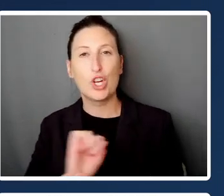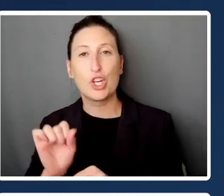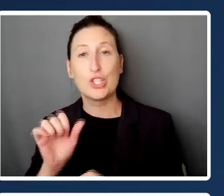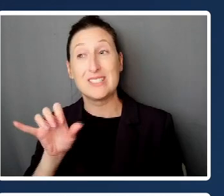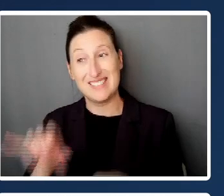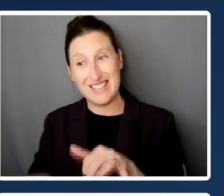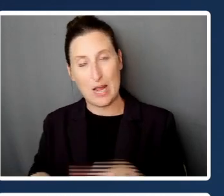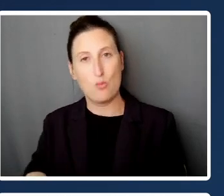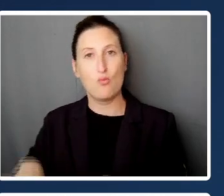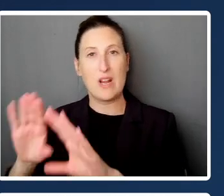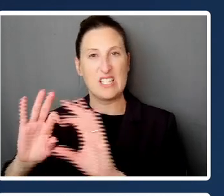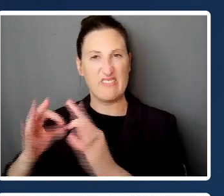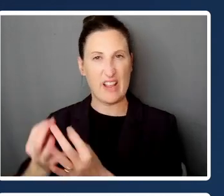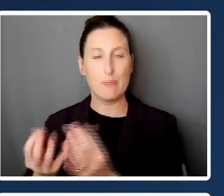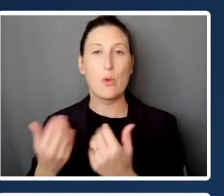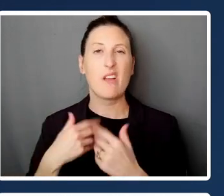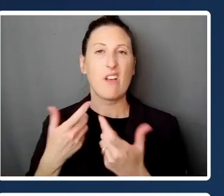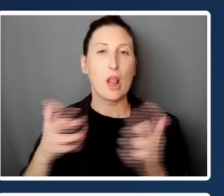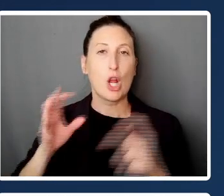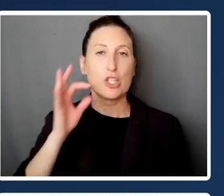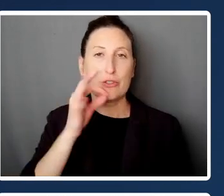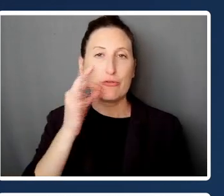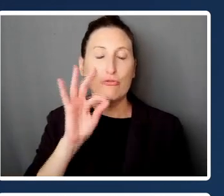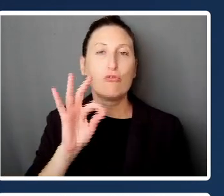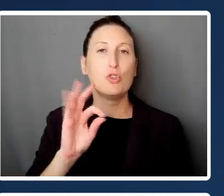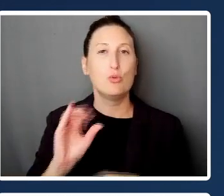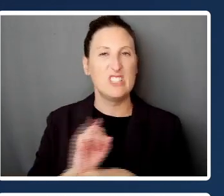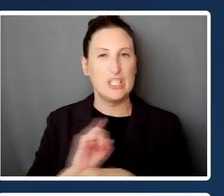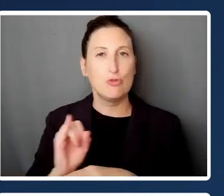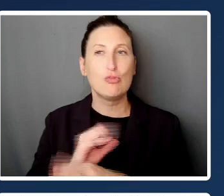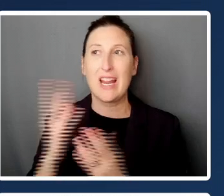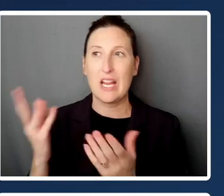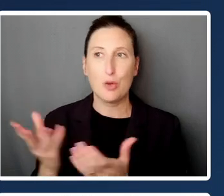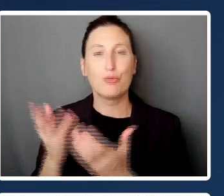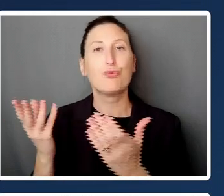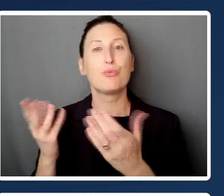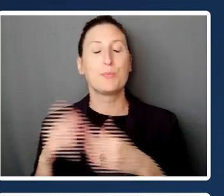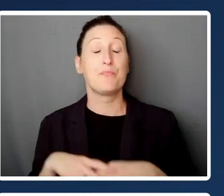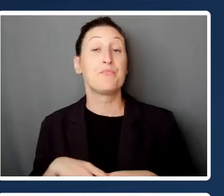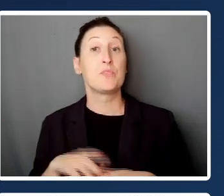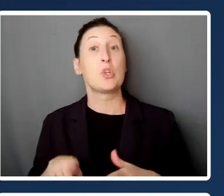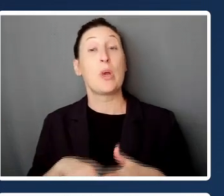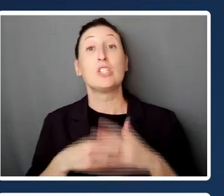like, fruit industry up here. And as I started bringing in some parents into the classroom,